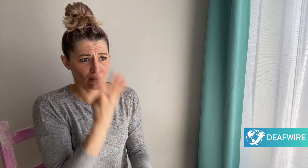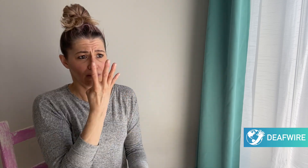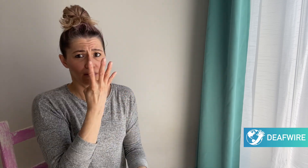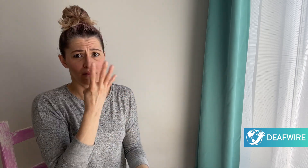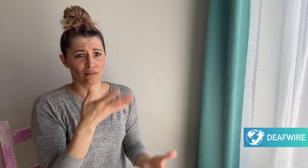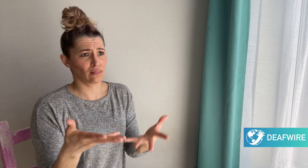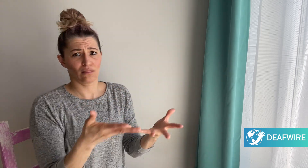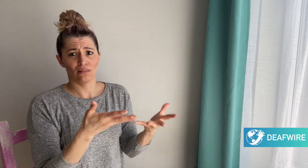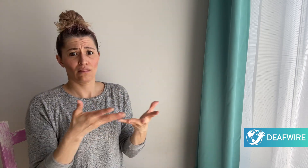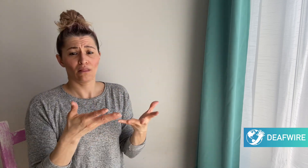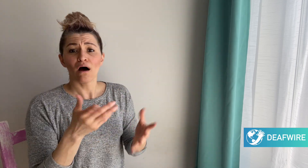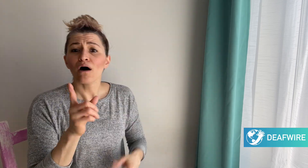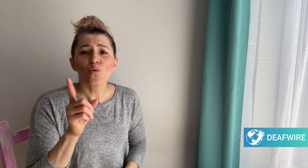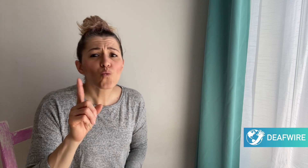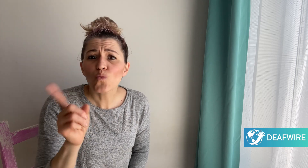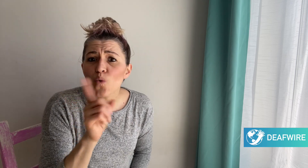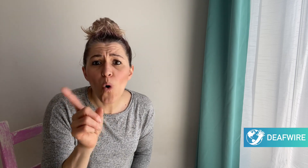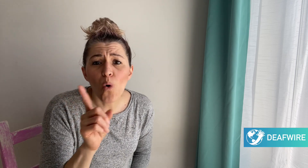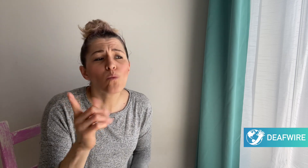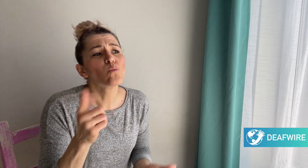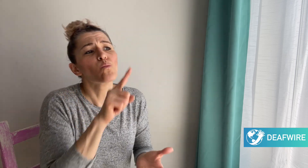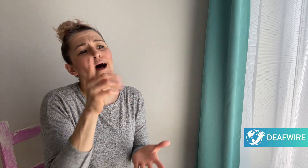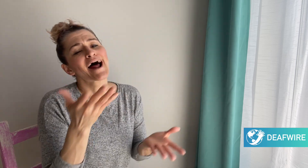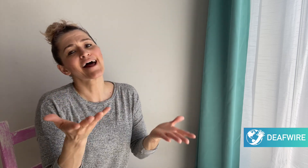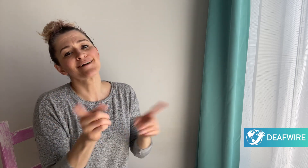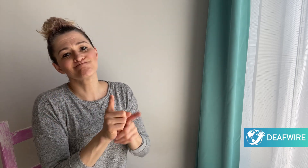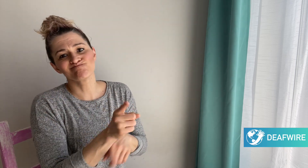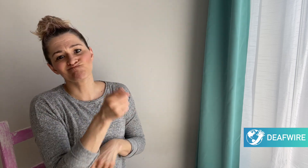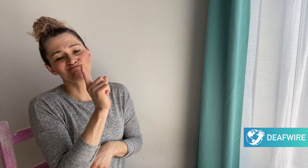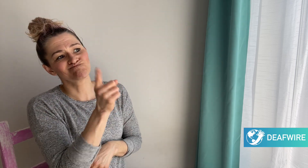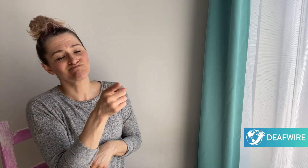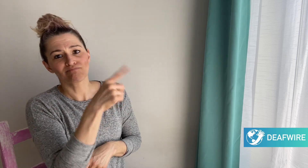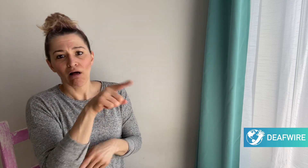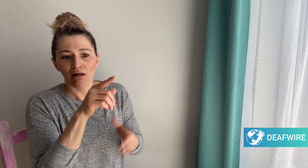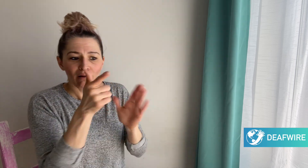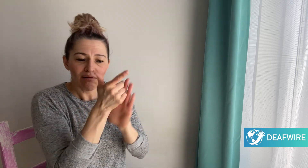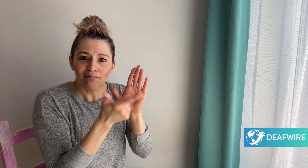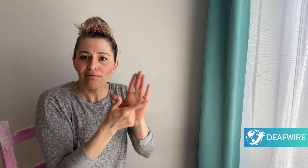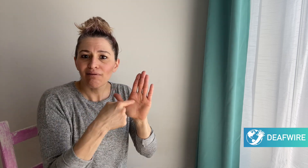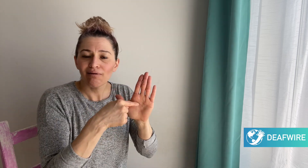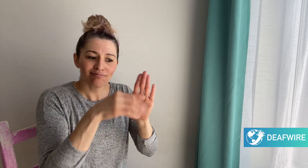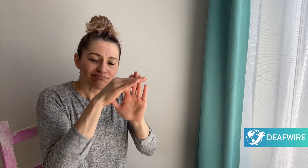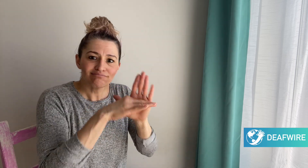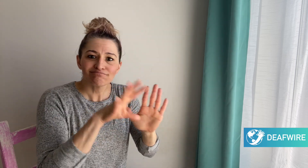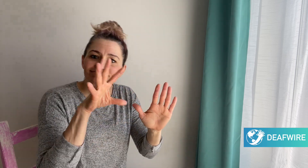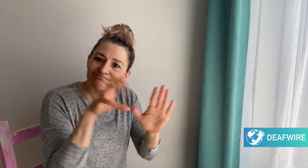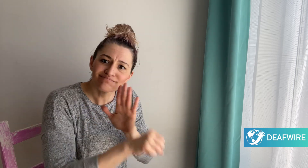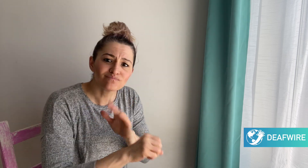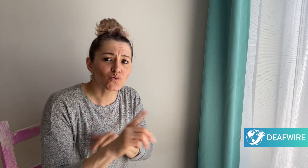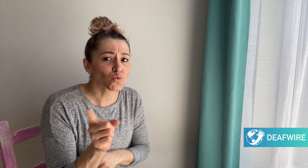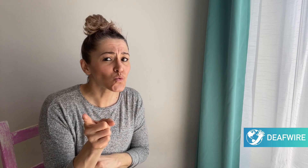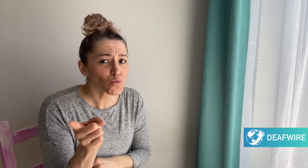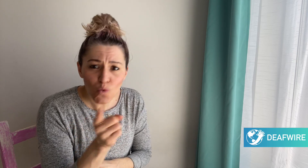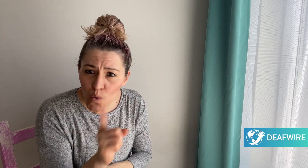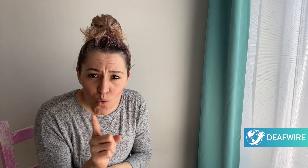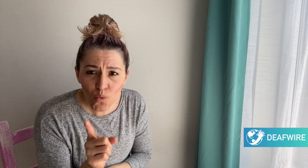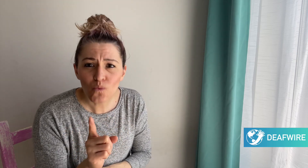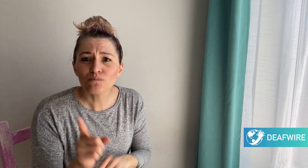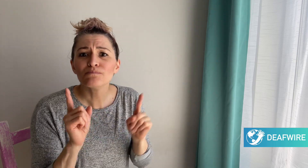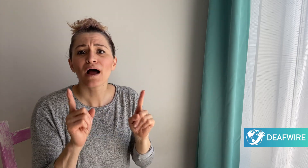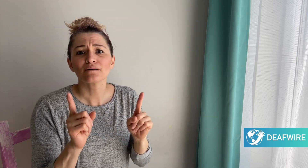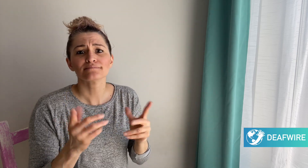the world who are stuck in prison, not because of what they did,